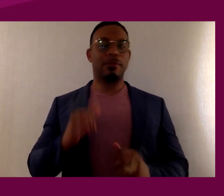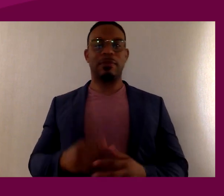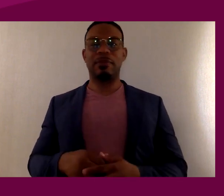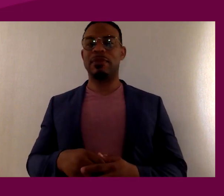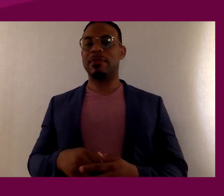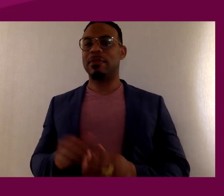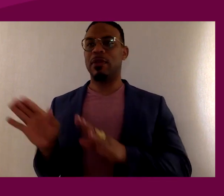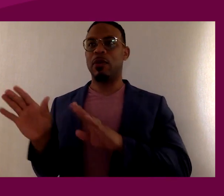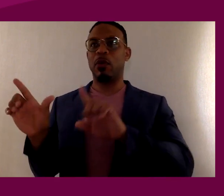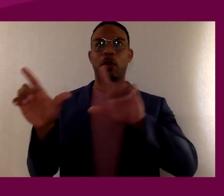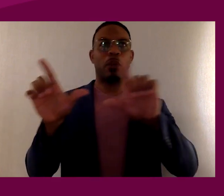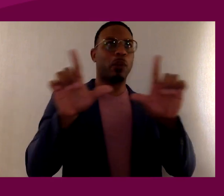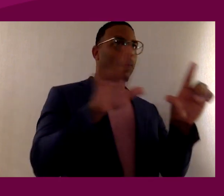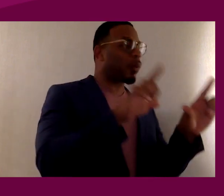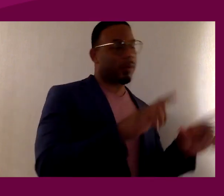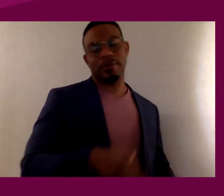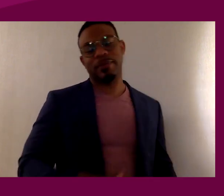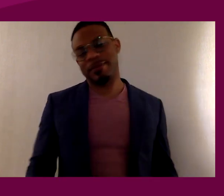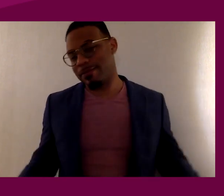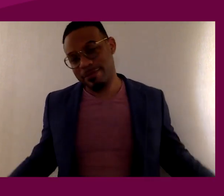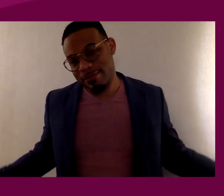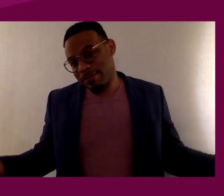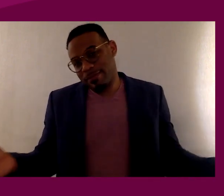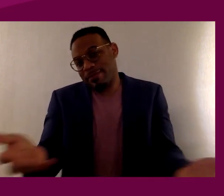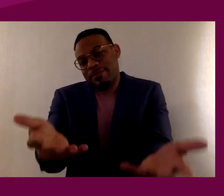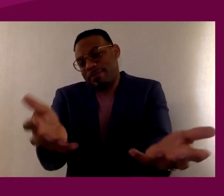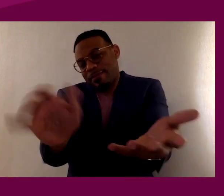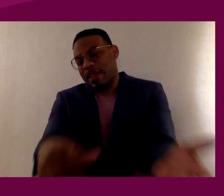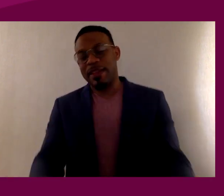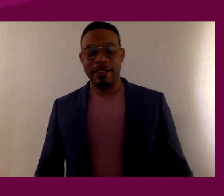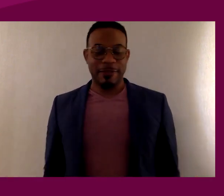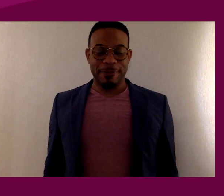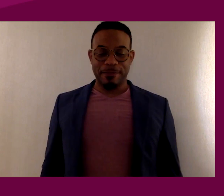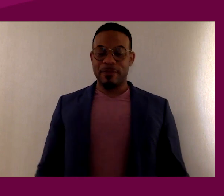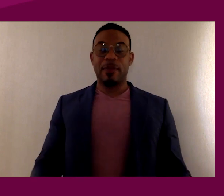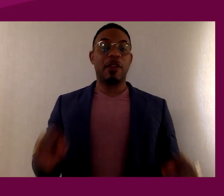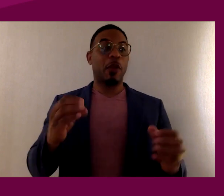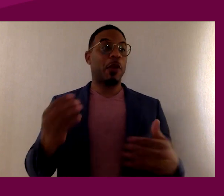the room and you see me for about one second, but you got to be looking, know what you're